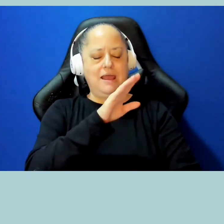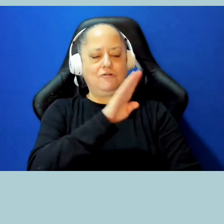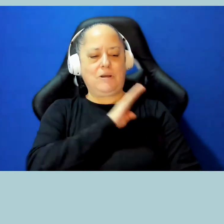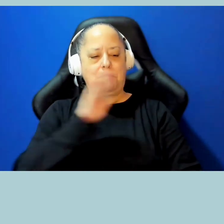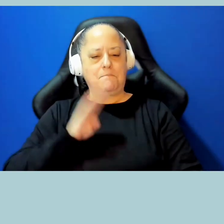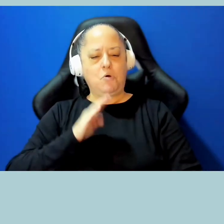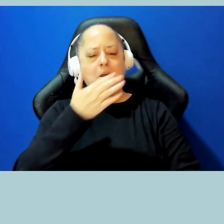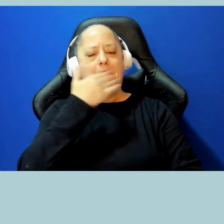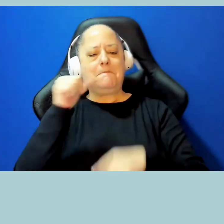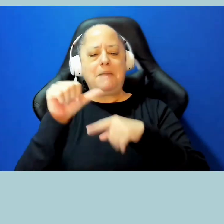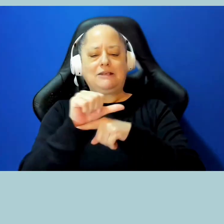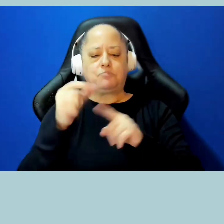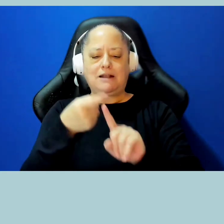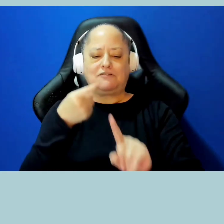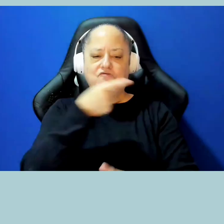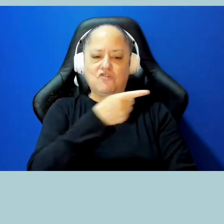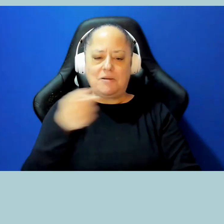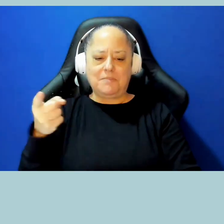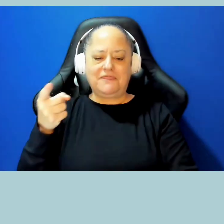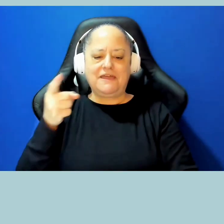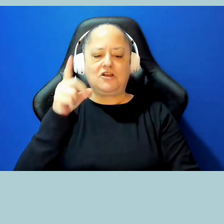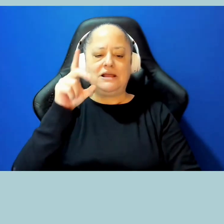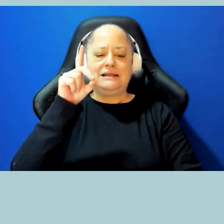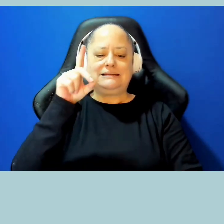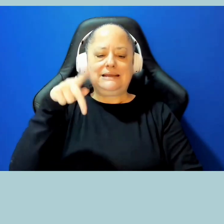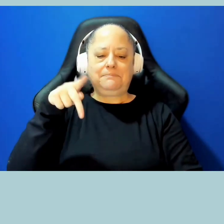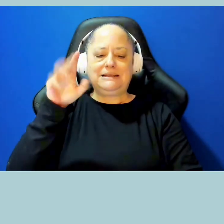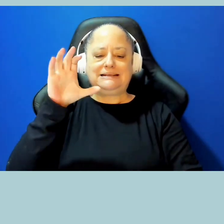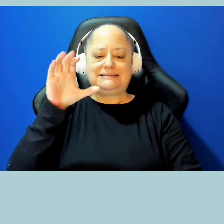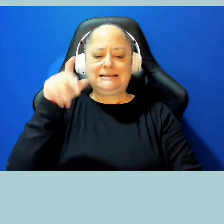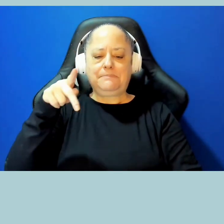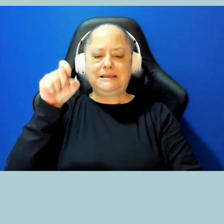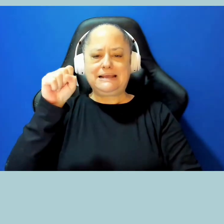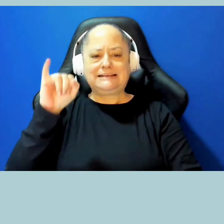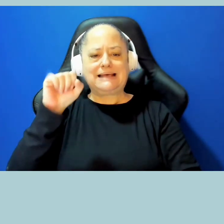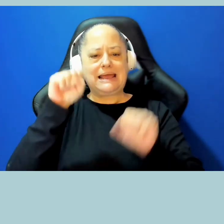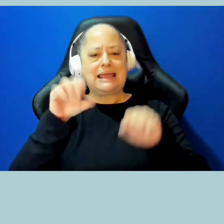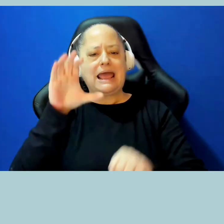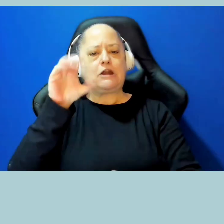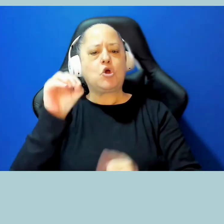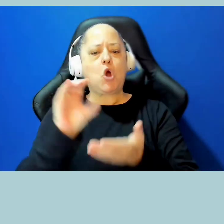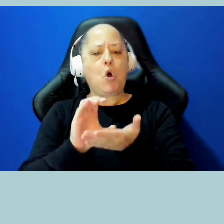know, our program in Deep Ekepsy can co-fund? But it's something that's definitely on our minds. So